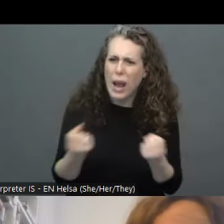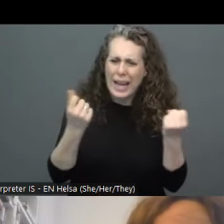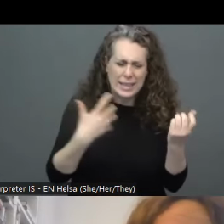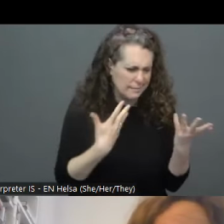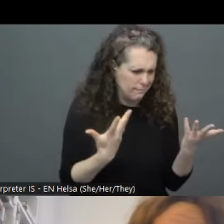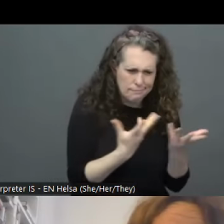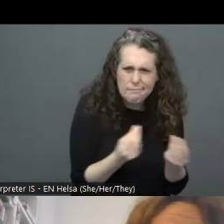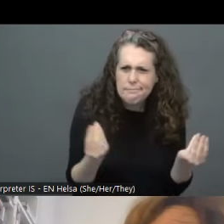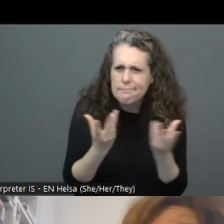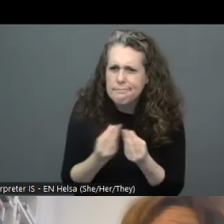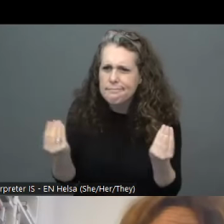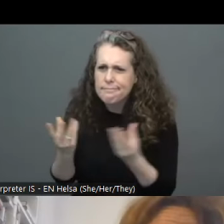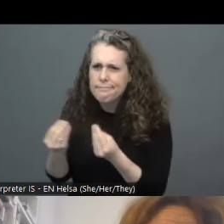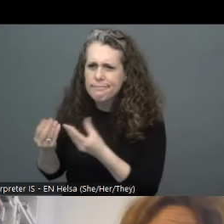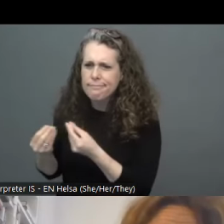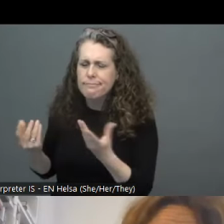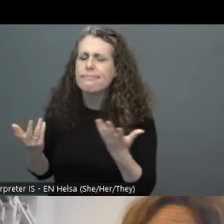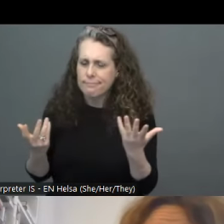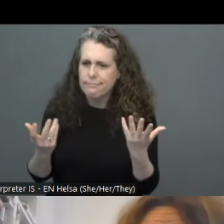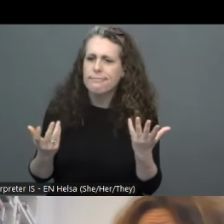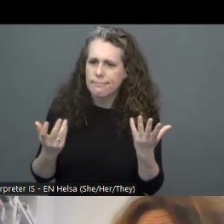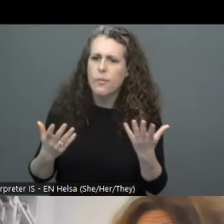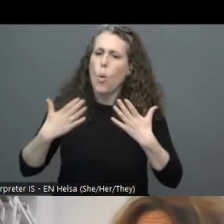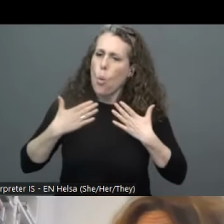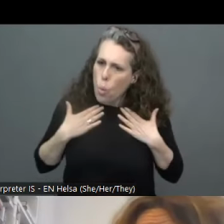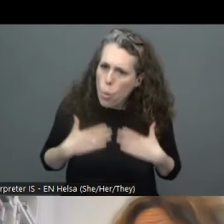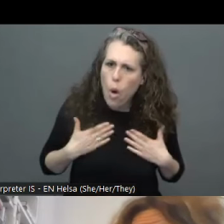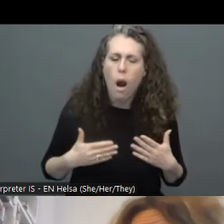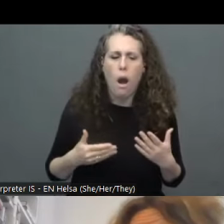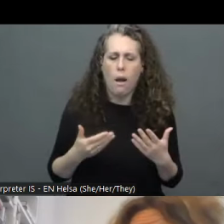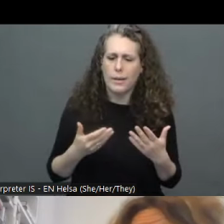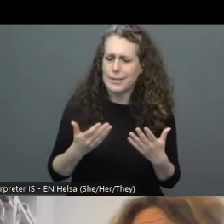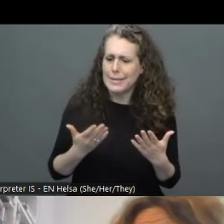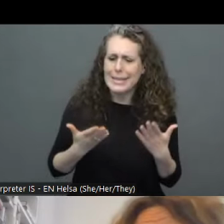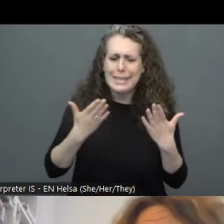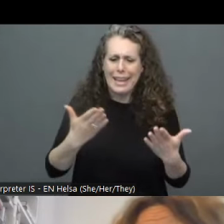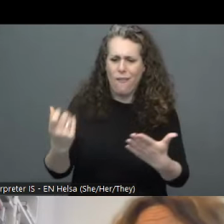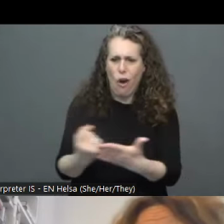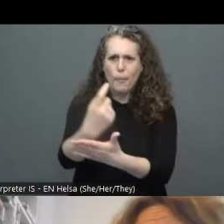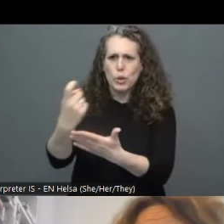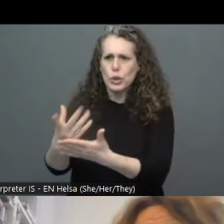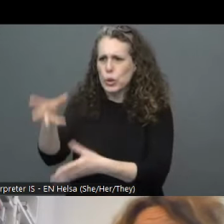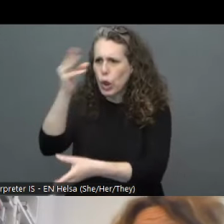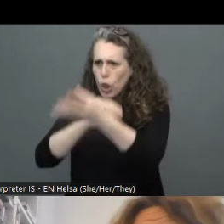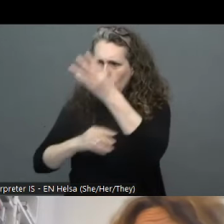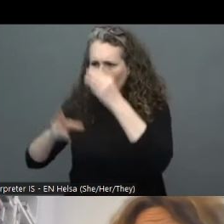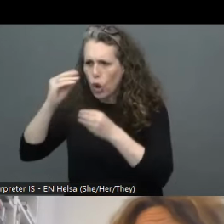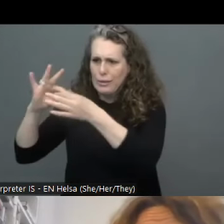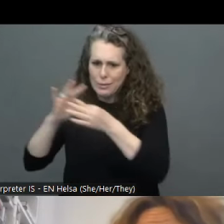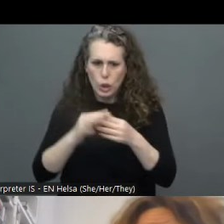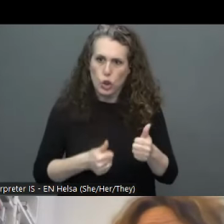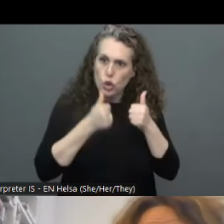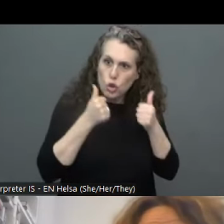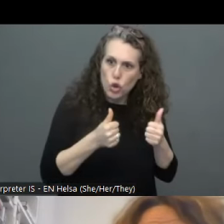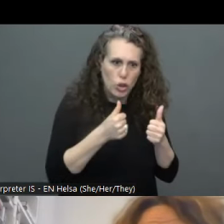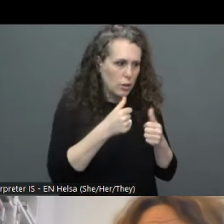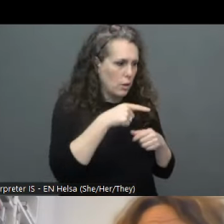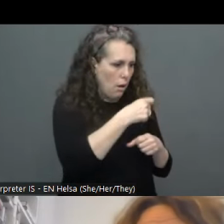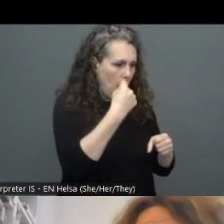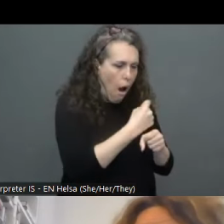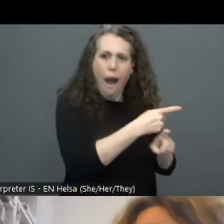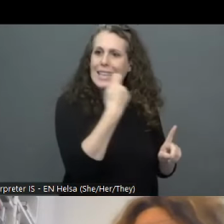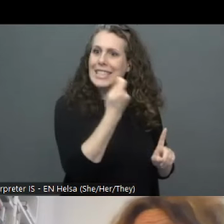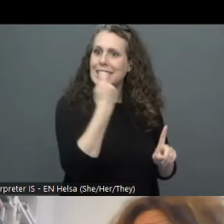enhance learning opportunities and evidence based on the good practices from the field. And the